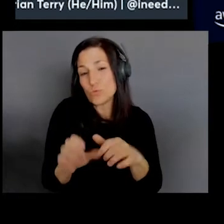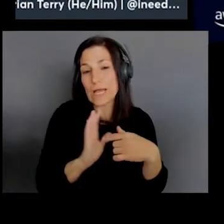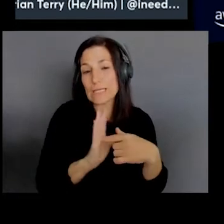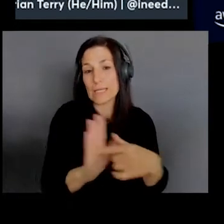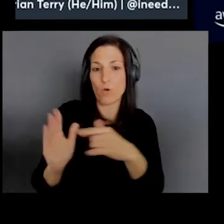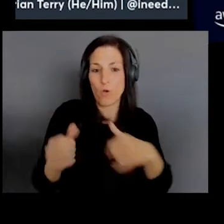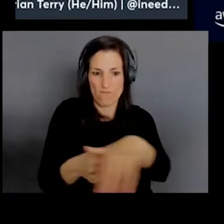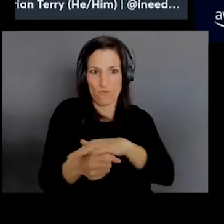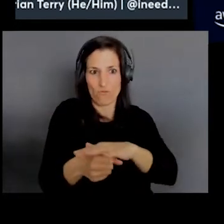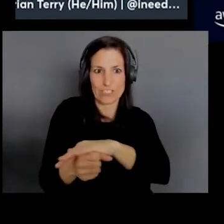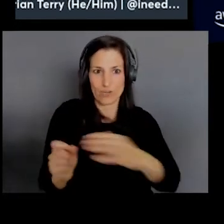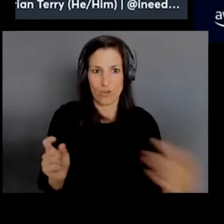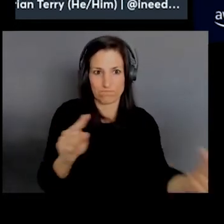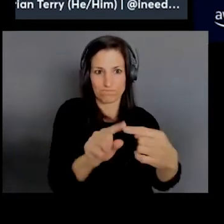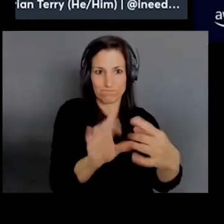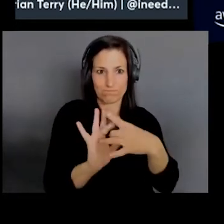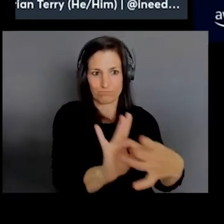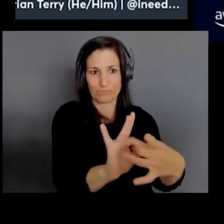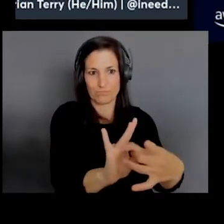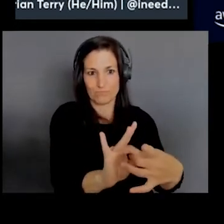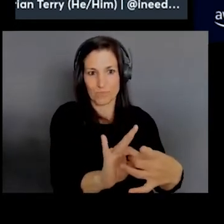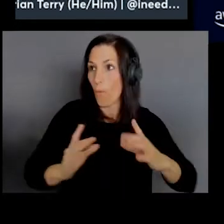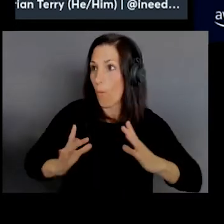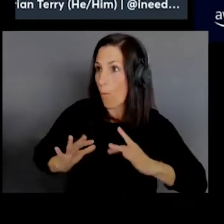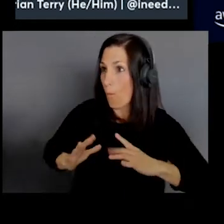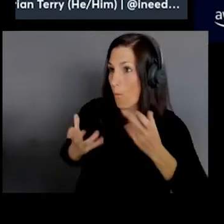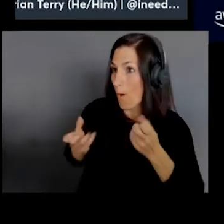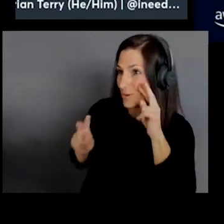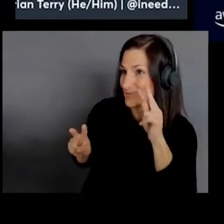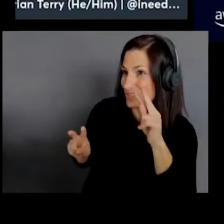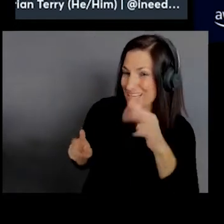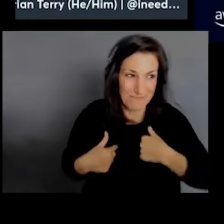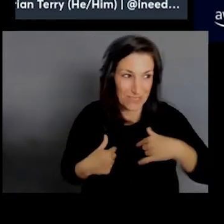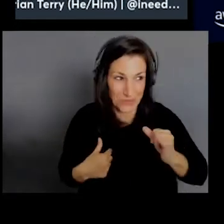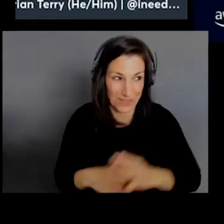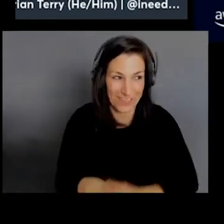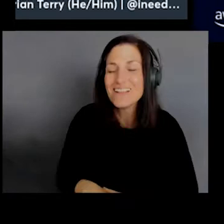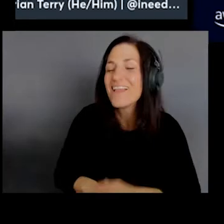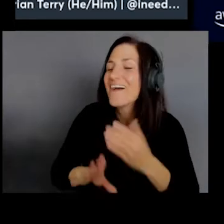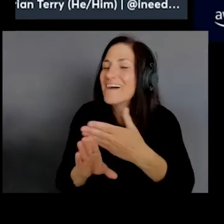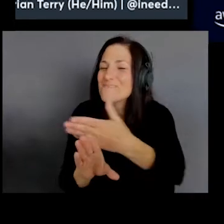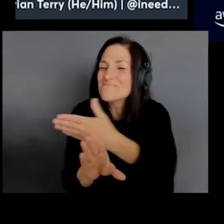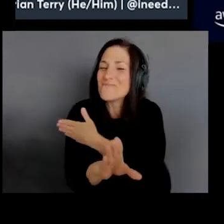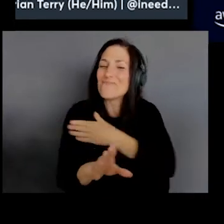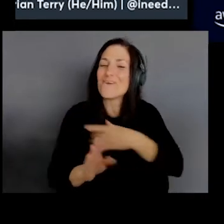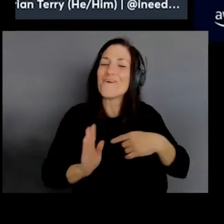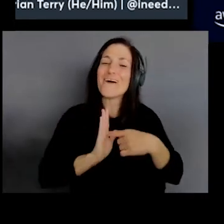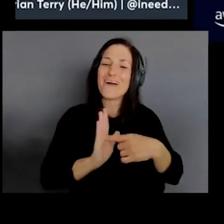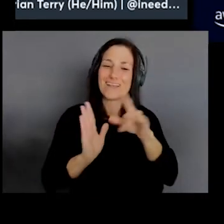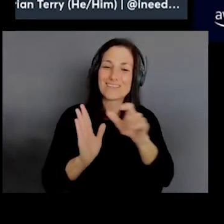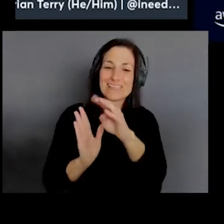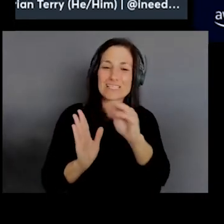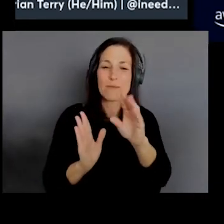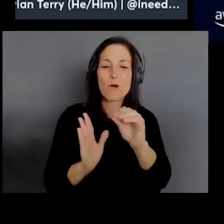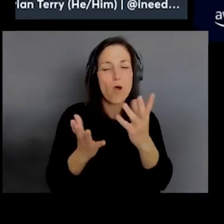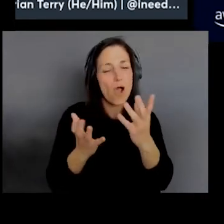Yeah, excited. Before we get the demo though, I just wanna stage a little bit of what's the problem that we're trying to solve for, right.